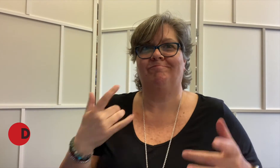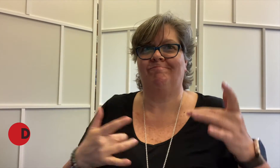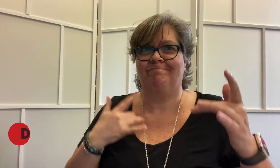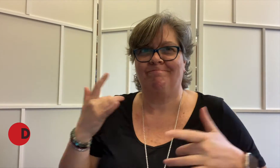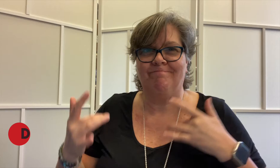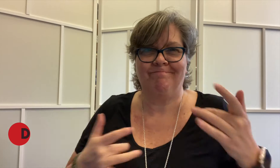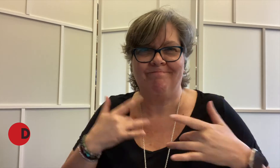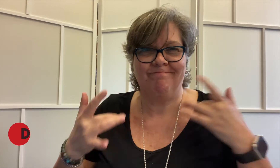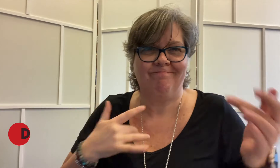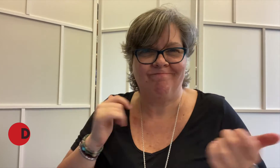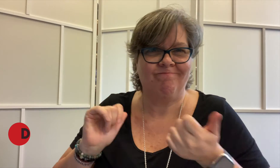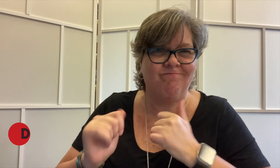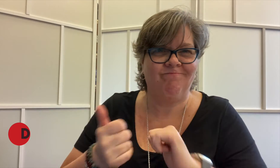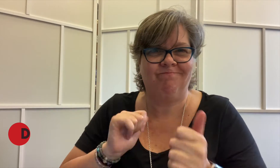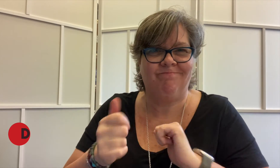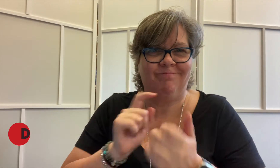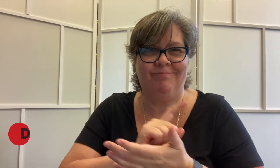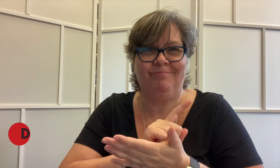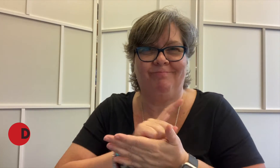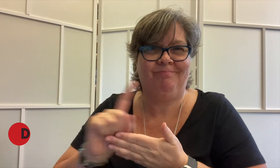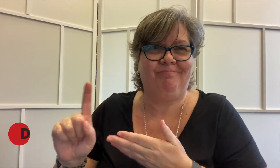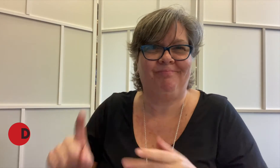we are excited for this week-long competition.